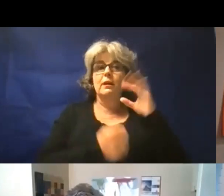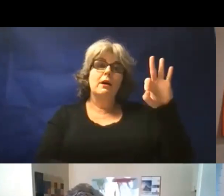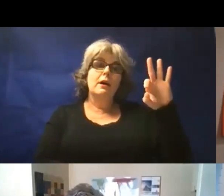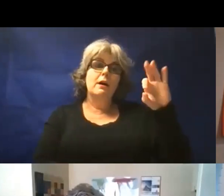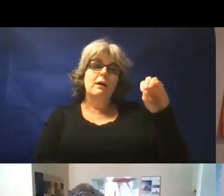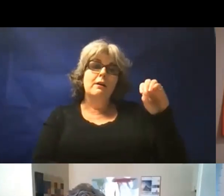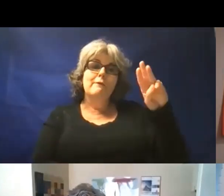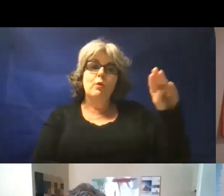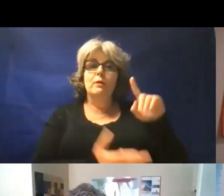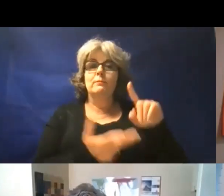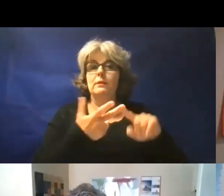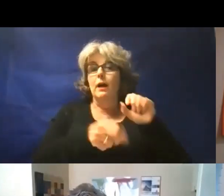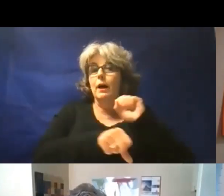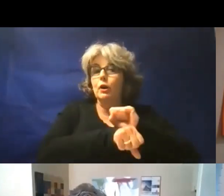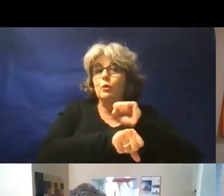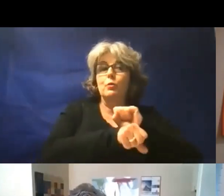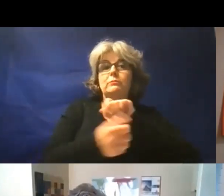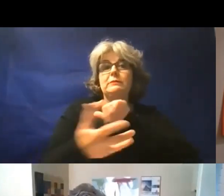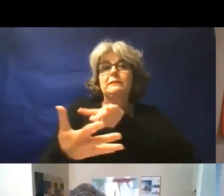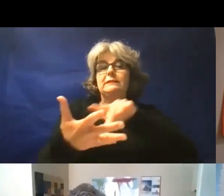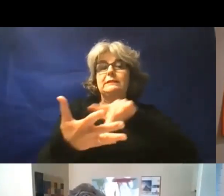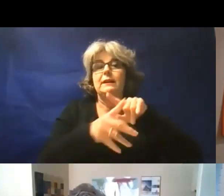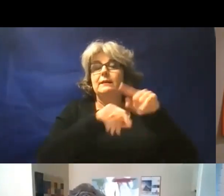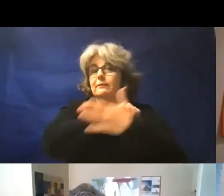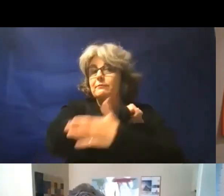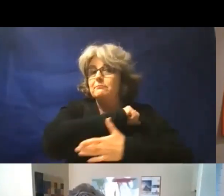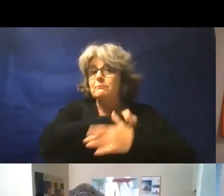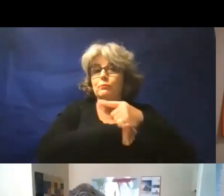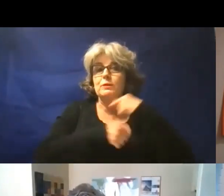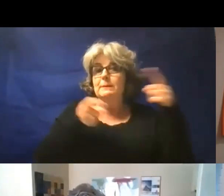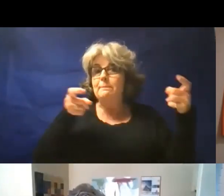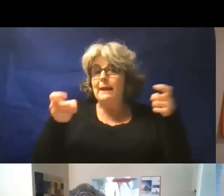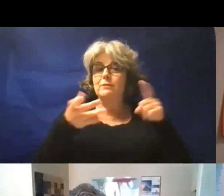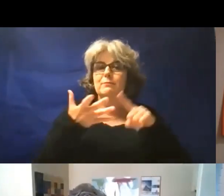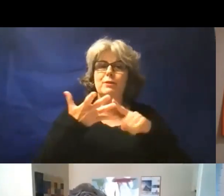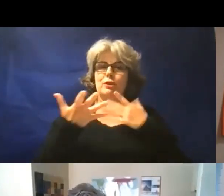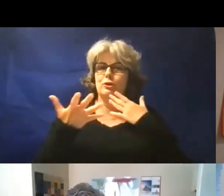being done around study abroad risk management there there's a lot of good information sharing